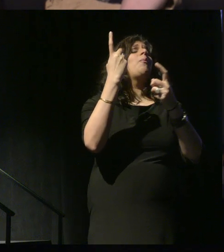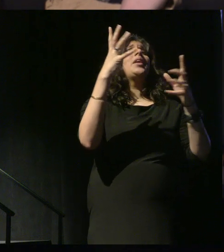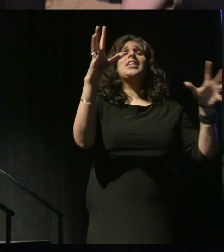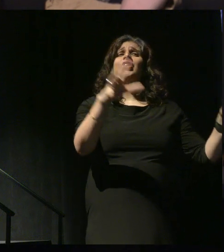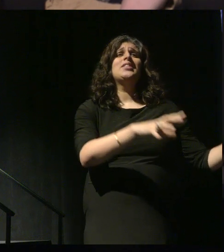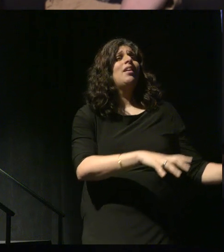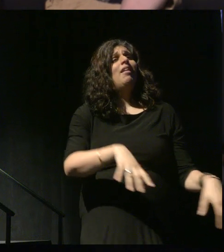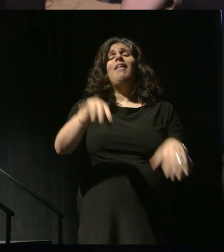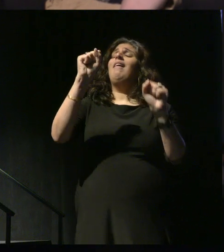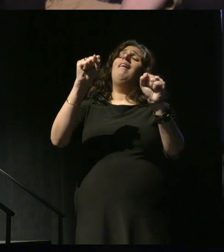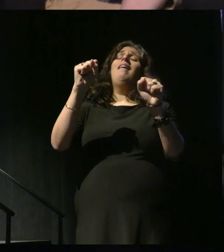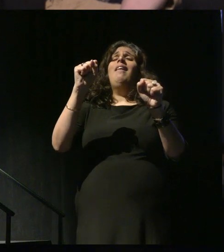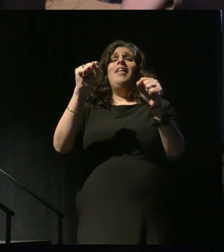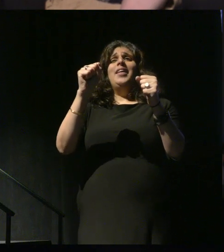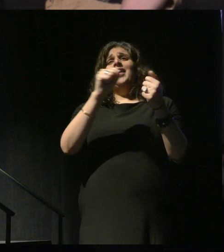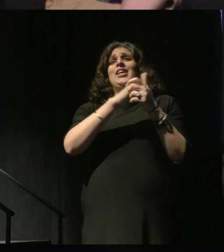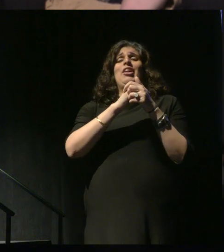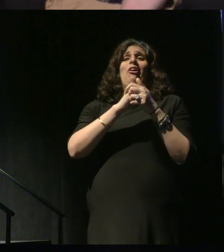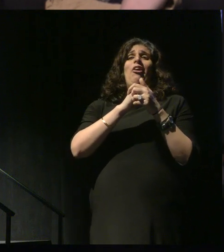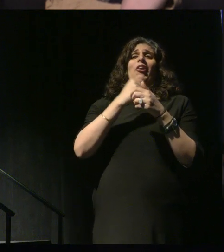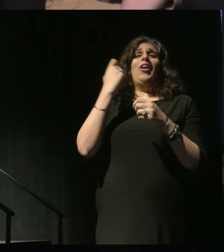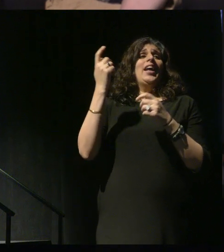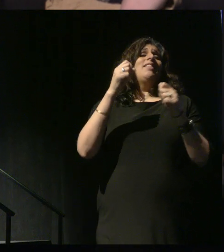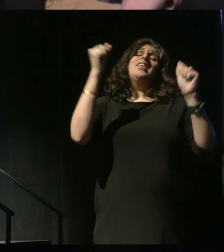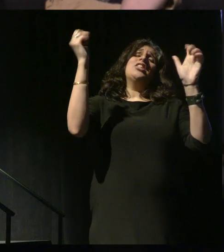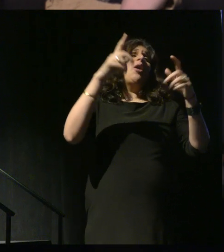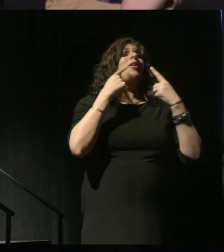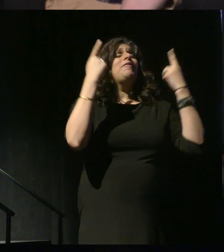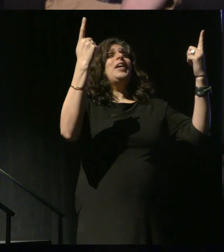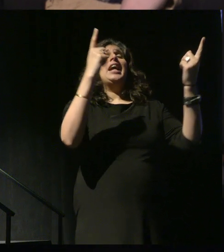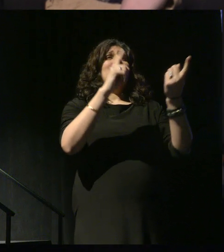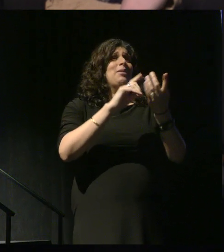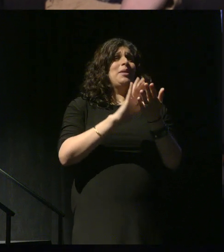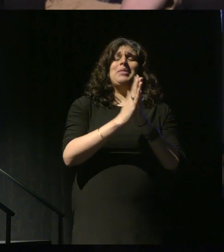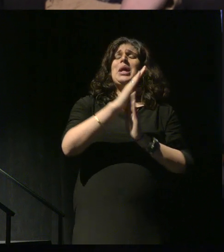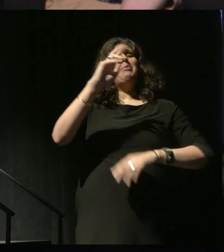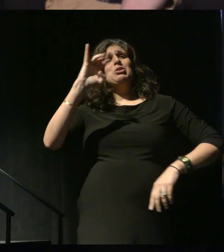and then showered with fame and adoration, although it turned out maybe not so good, you know, like,